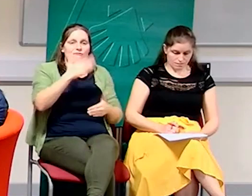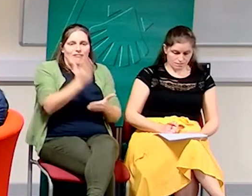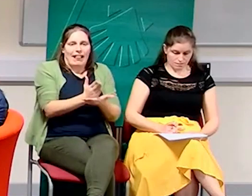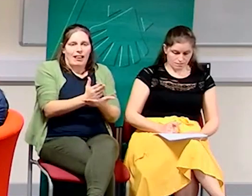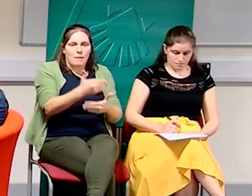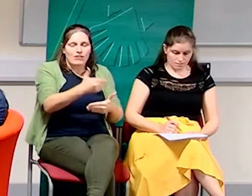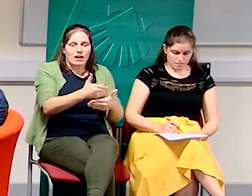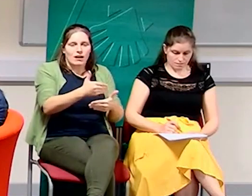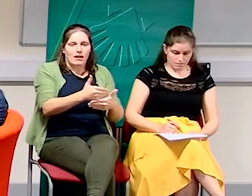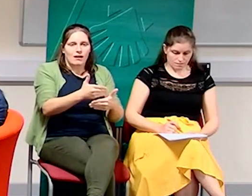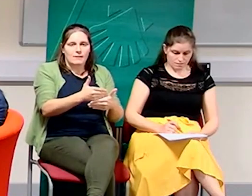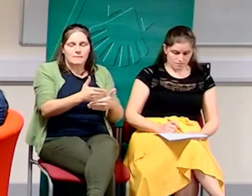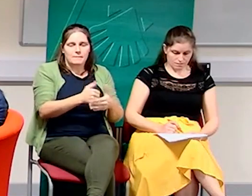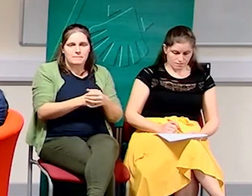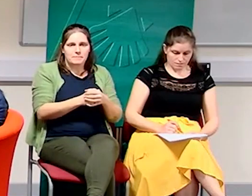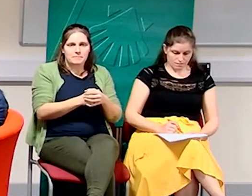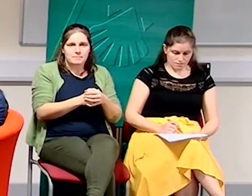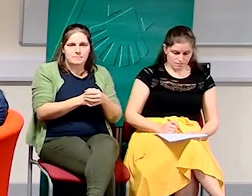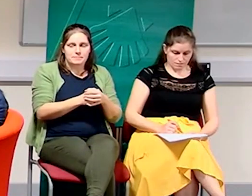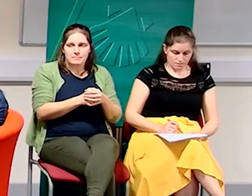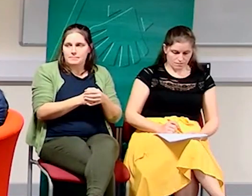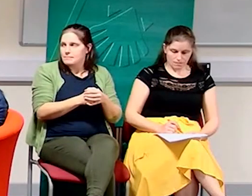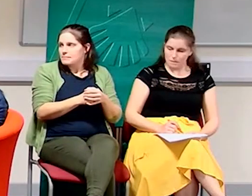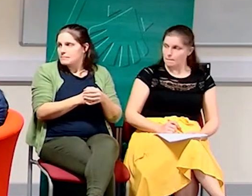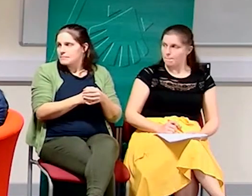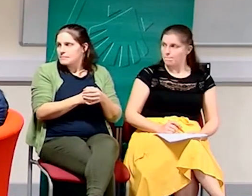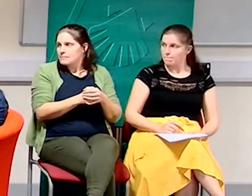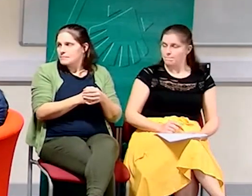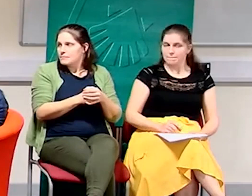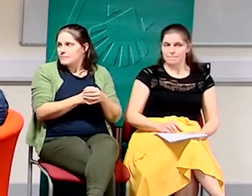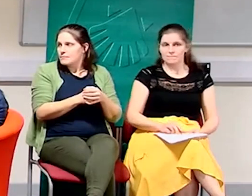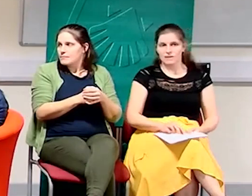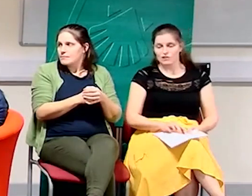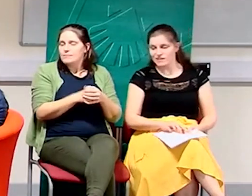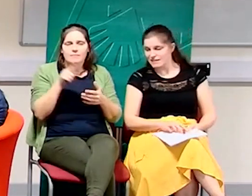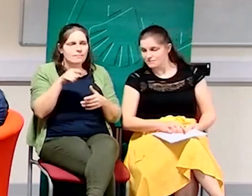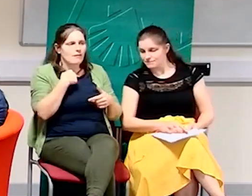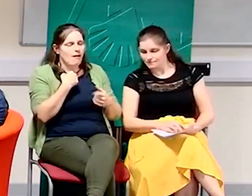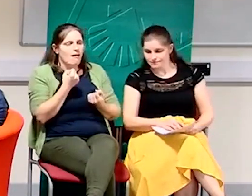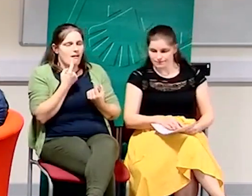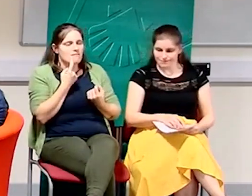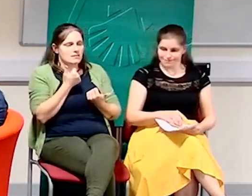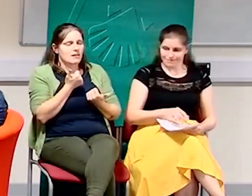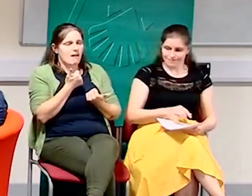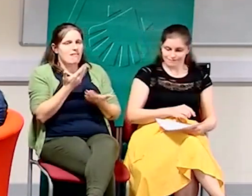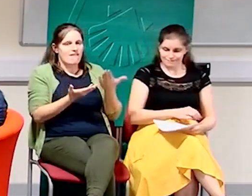and not just perceived barriers that are there I take that that I think that's fair point um